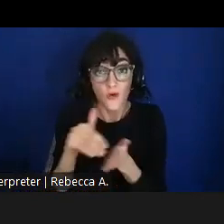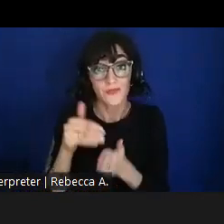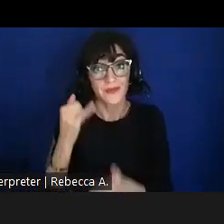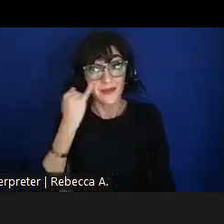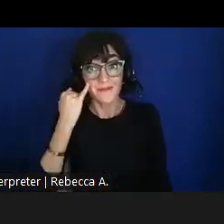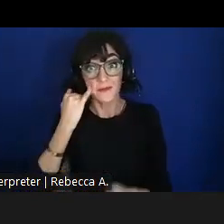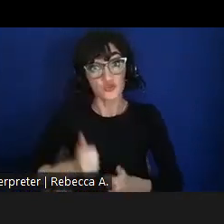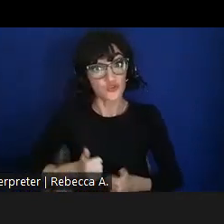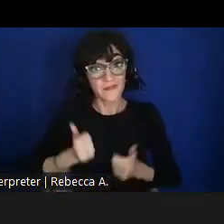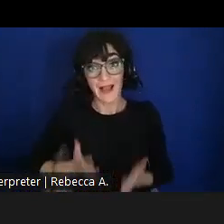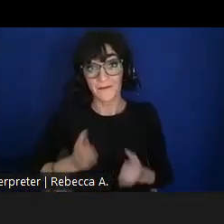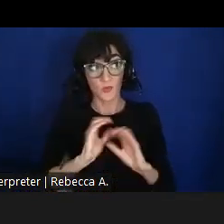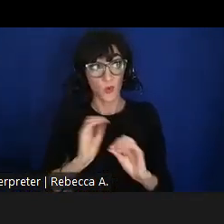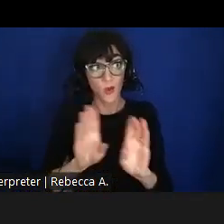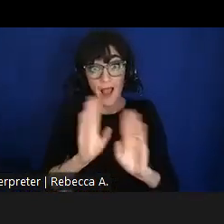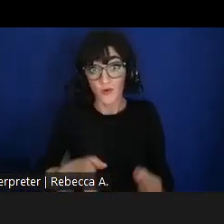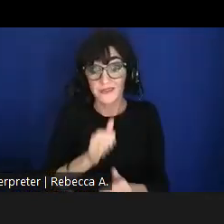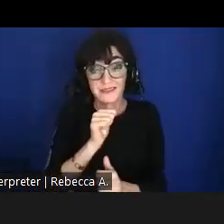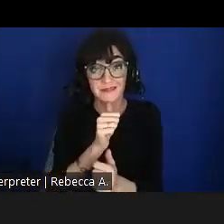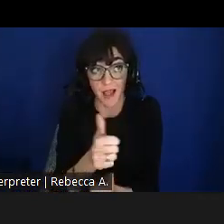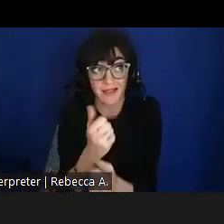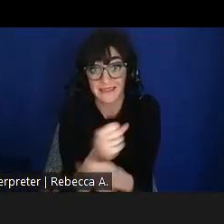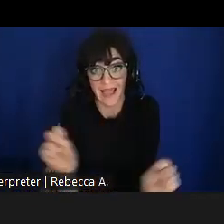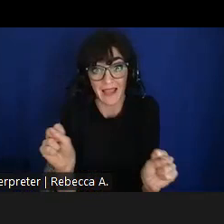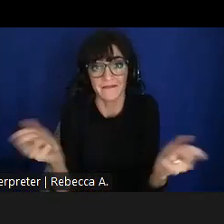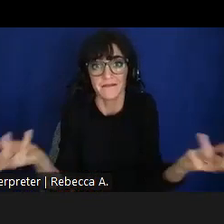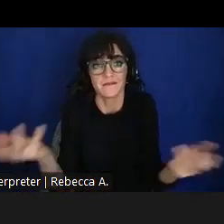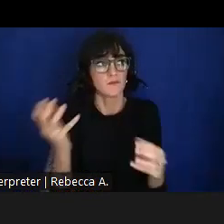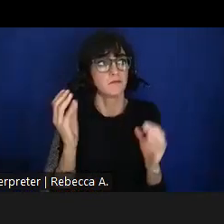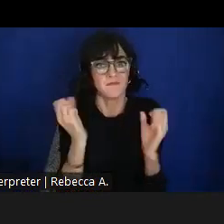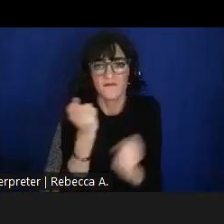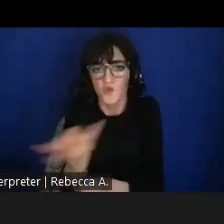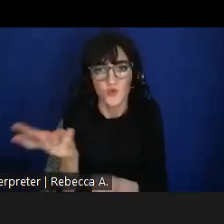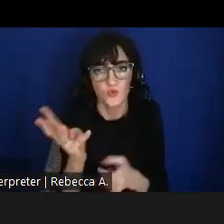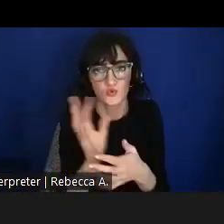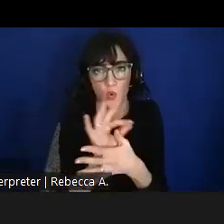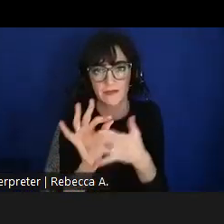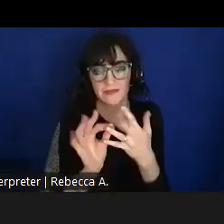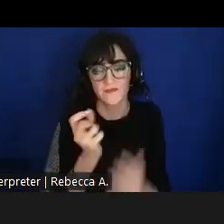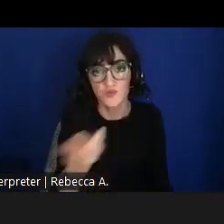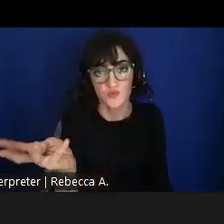access to Safe housing they don't really have many choices and where they end up most often